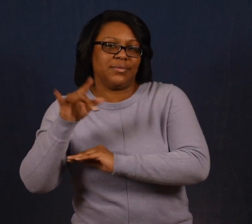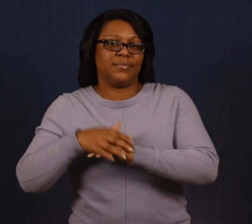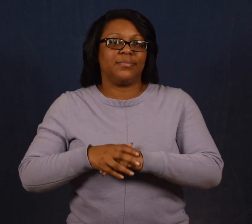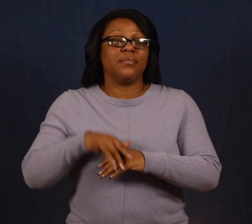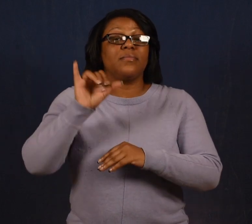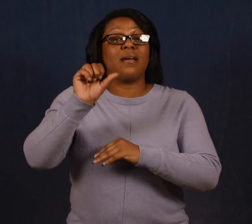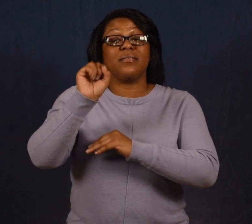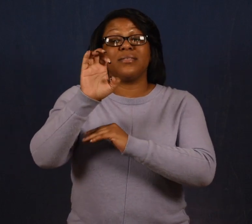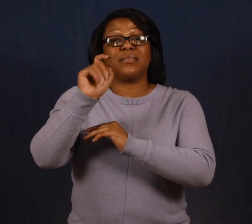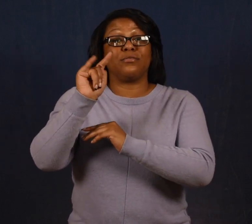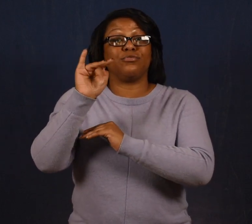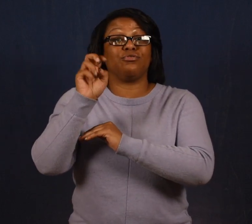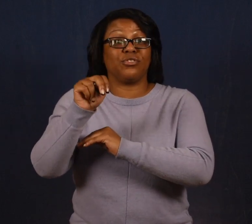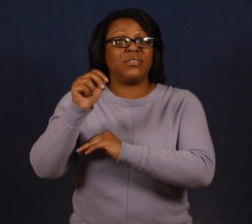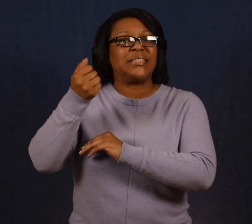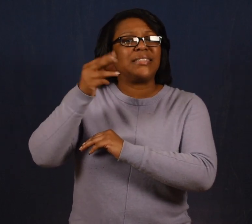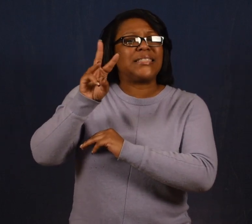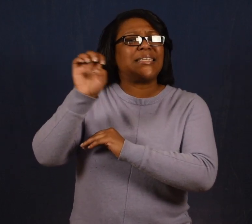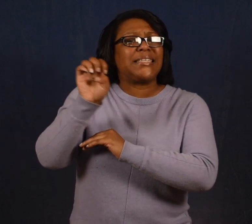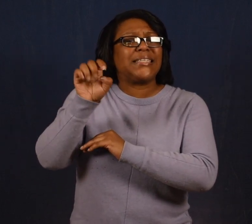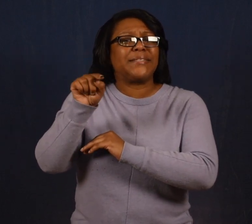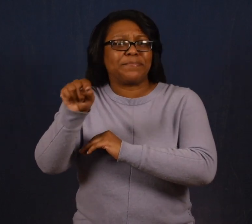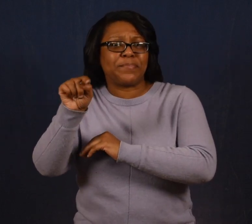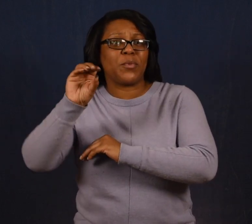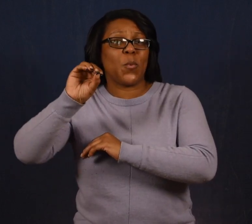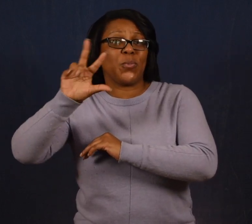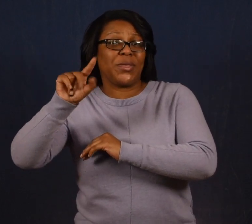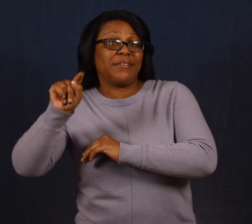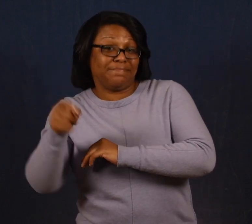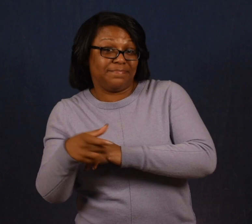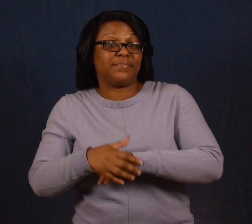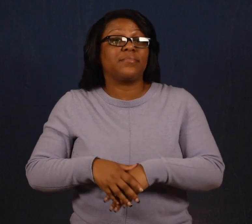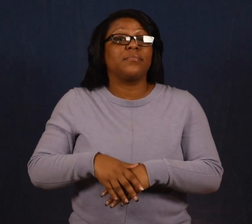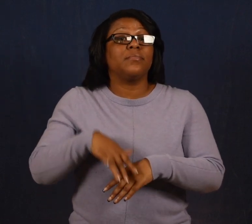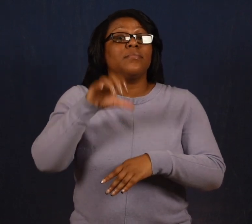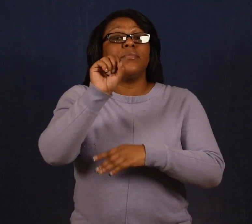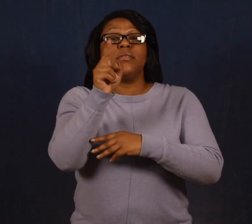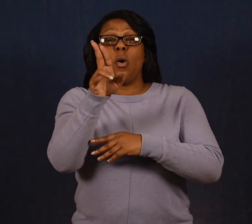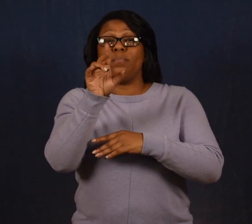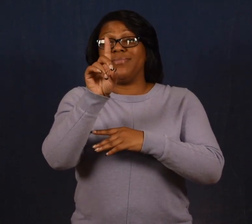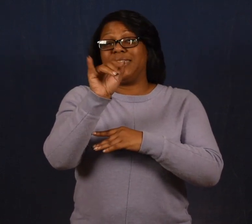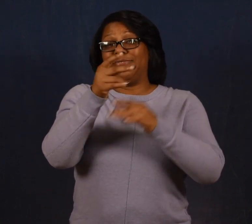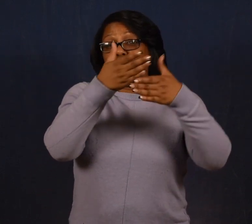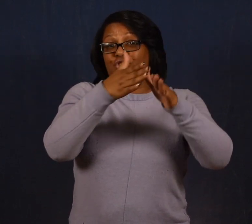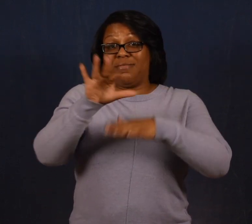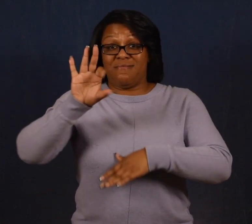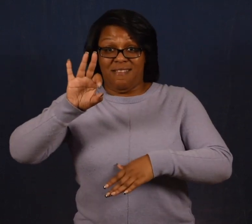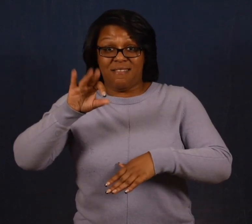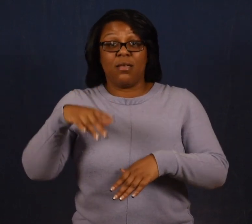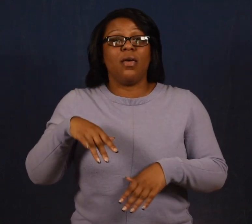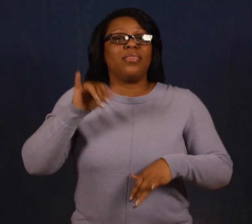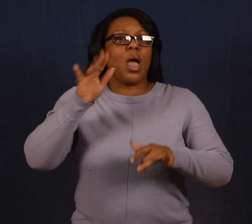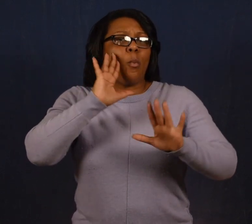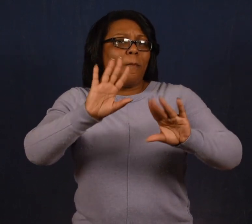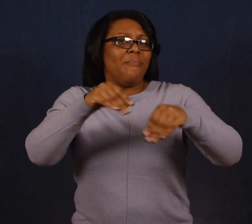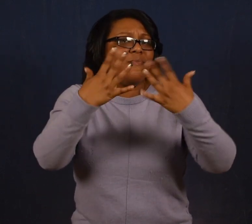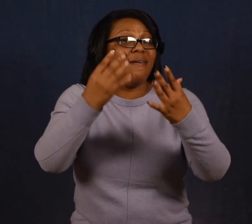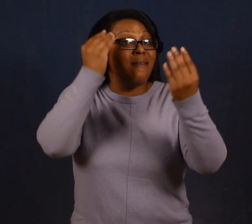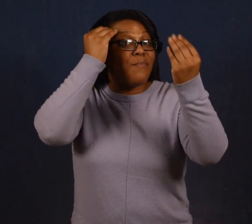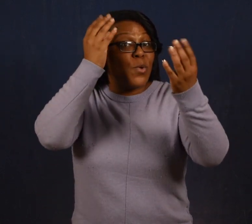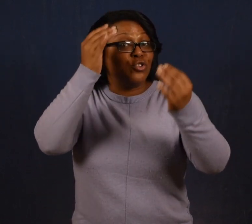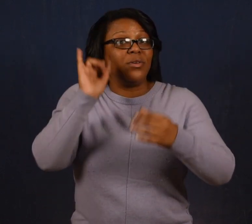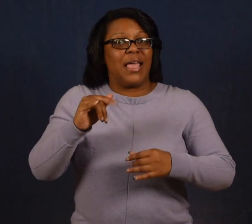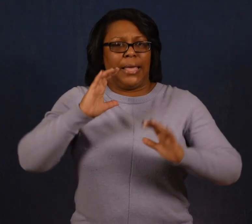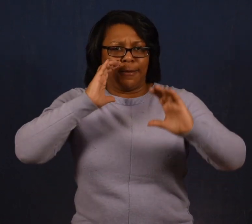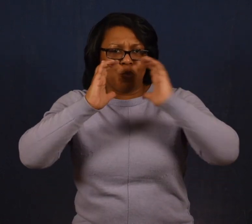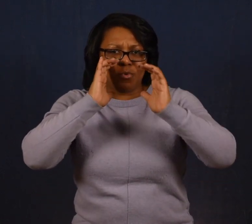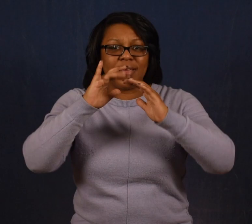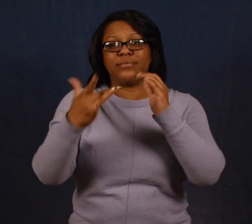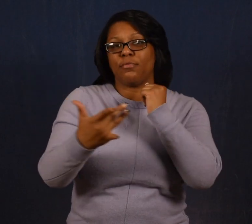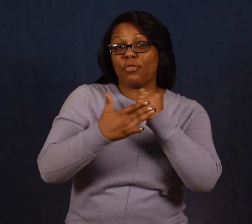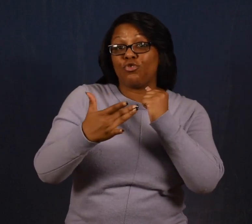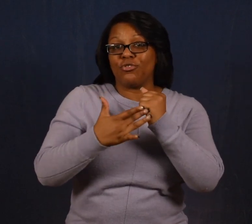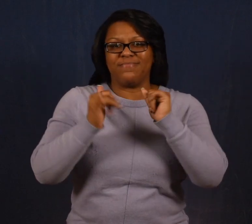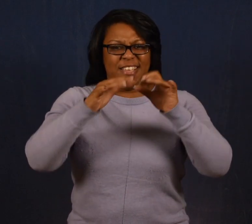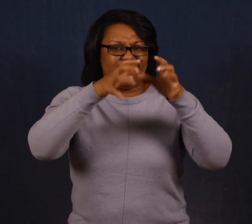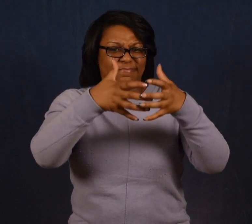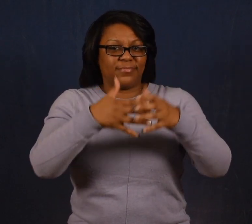section 16 E.03, subdivision 9, and to provide information and communication technology content,